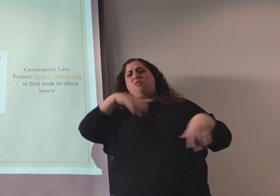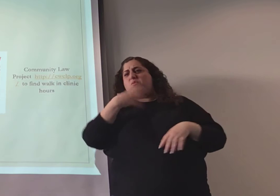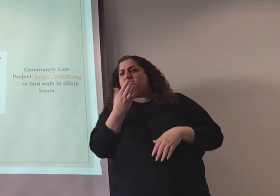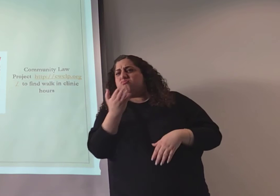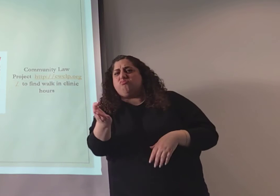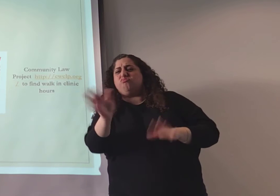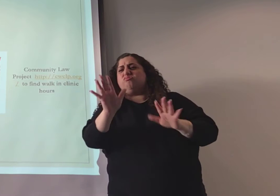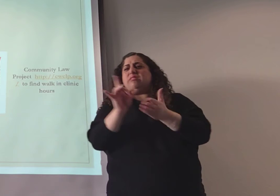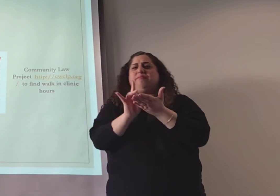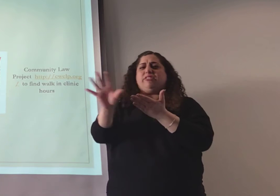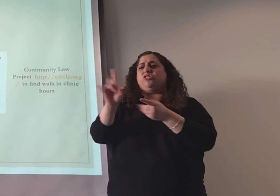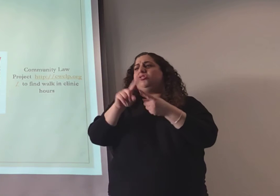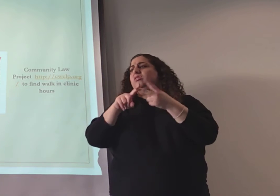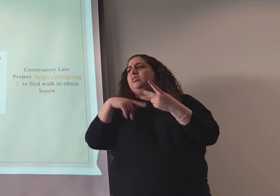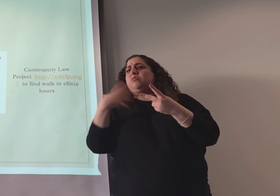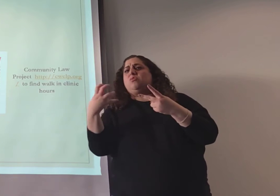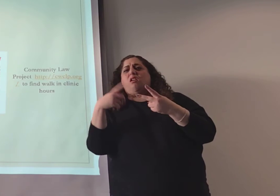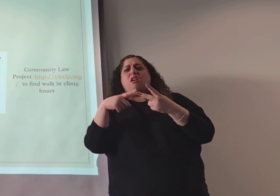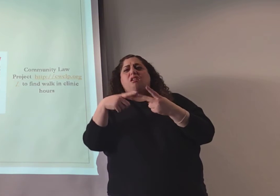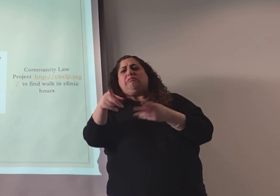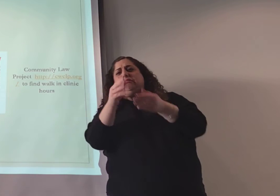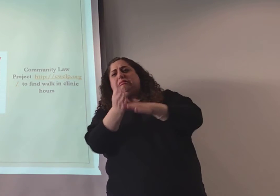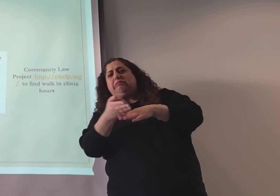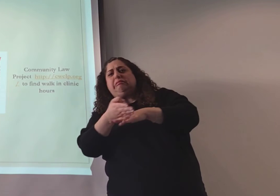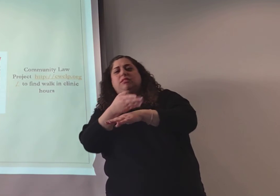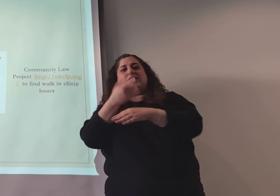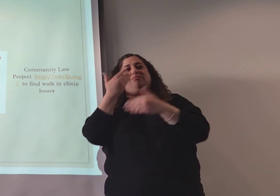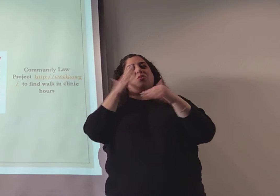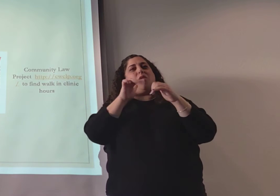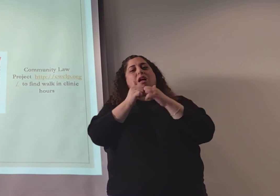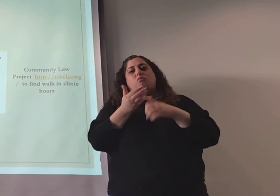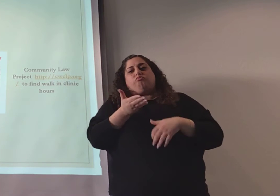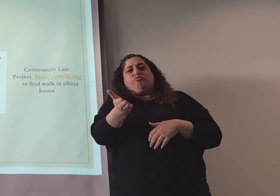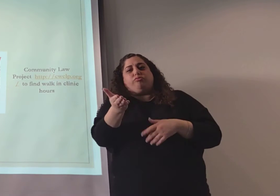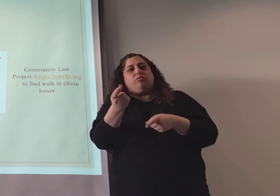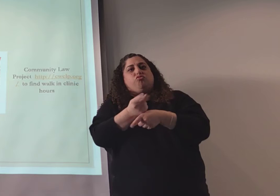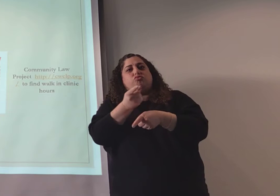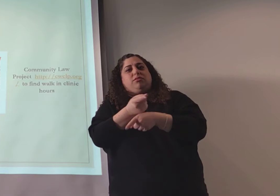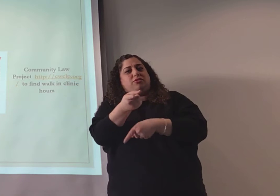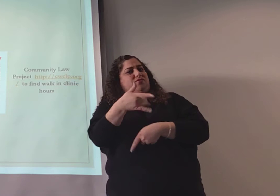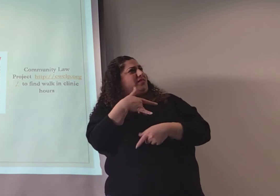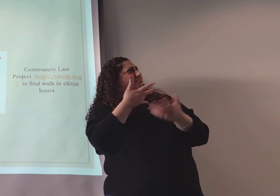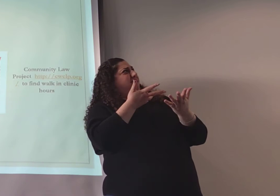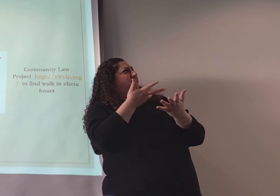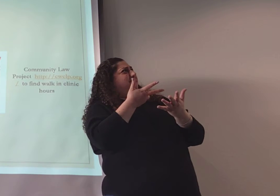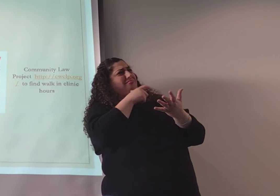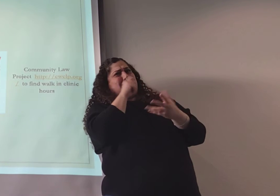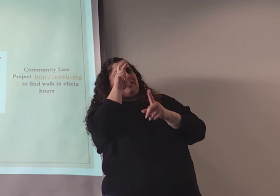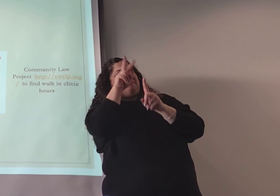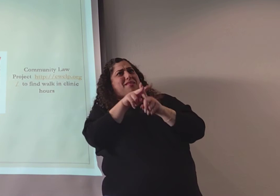Even if the landlord in the end can evict a tenant, that tenant could possibly buy 30